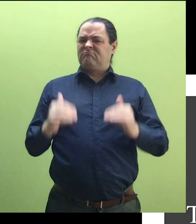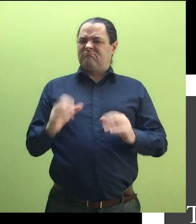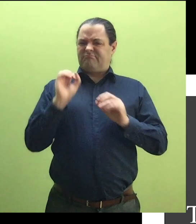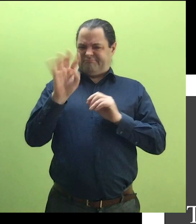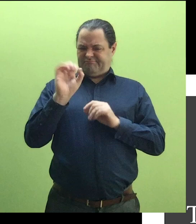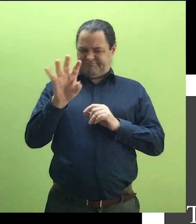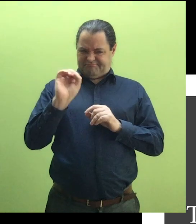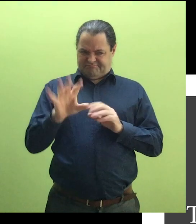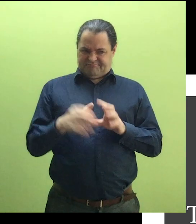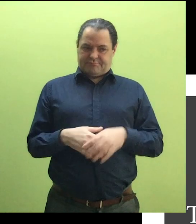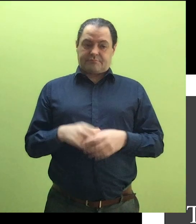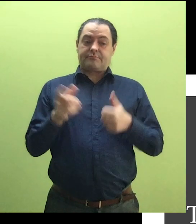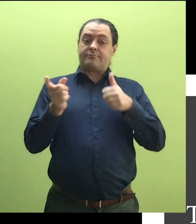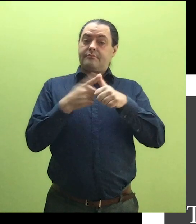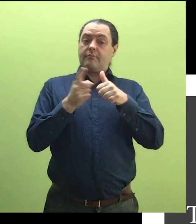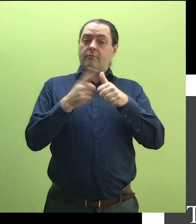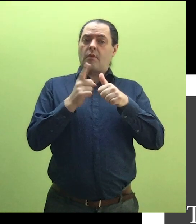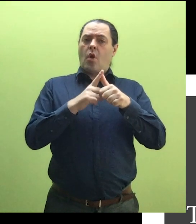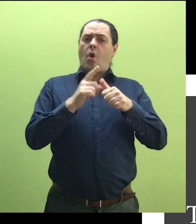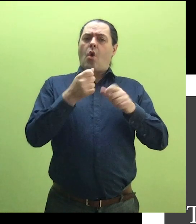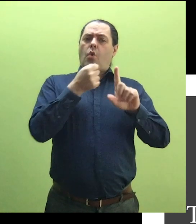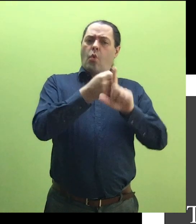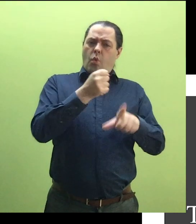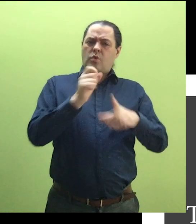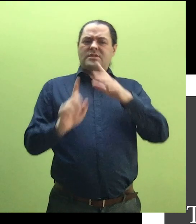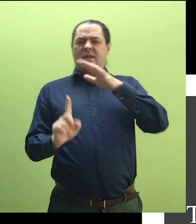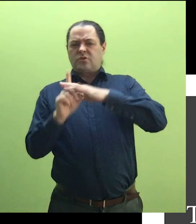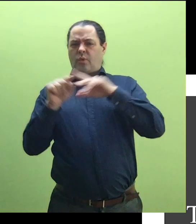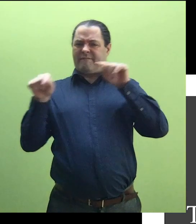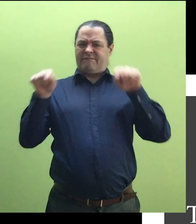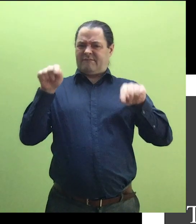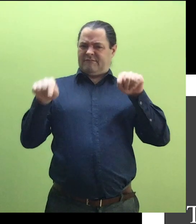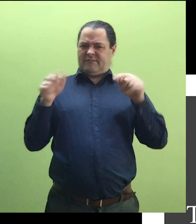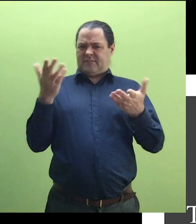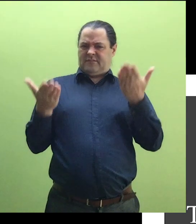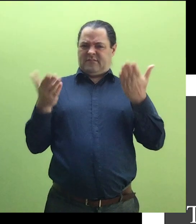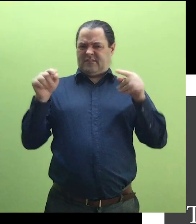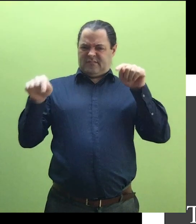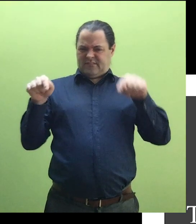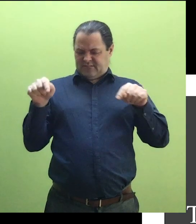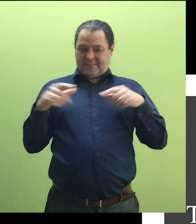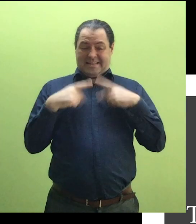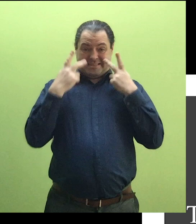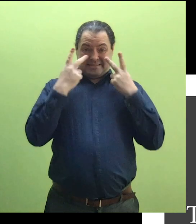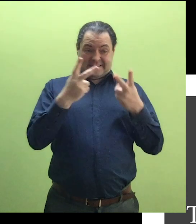Firstly, we will talk about what the causative- inchoative alternation is, and how it manifests itself in signed and